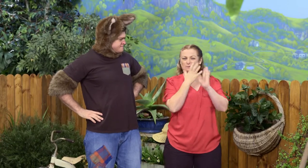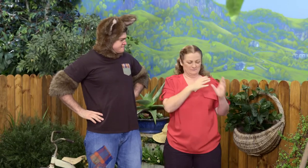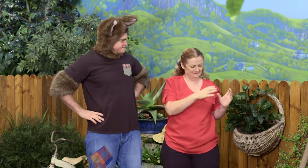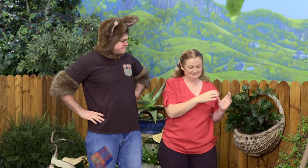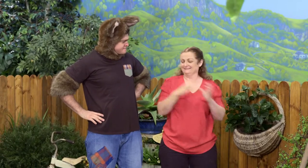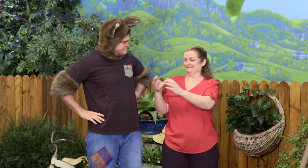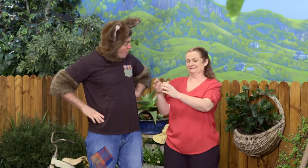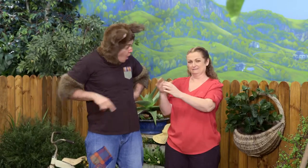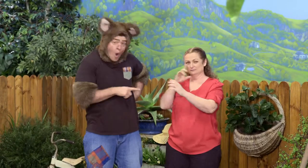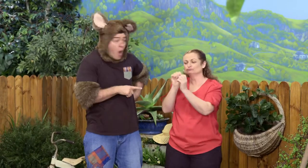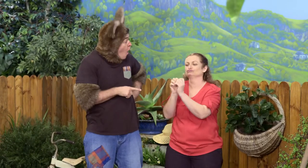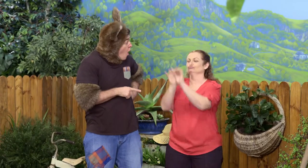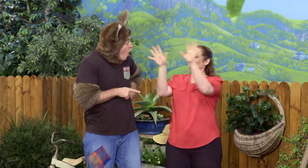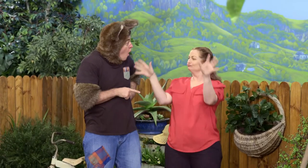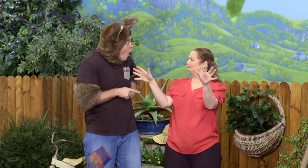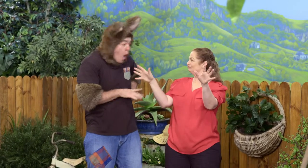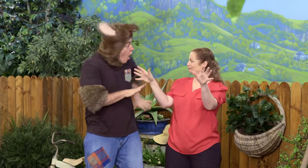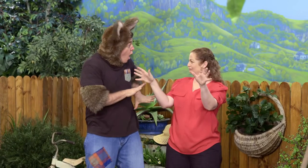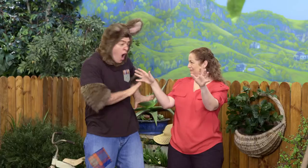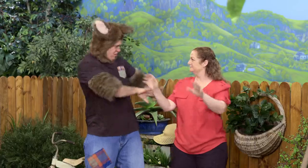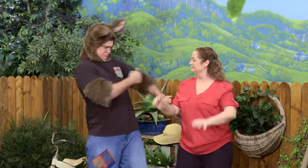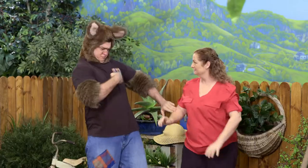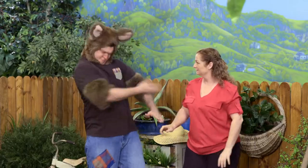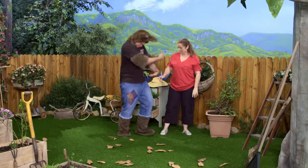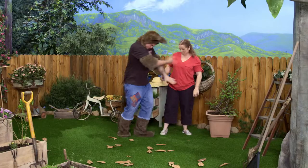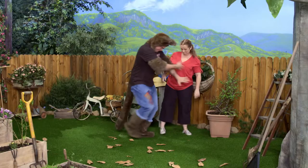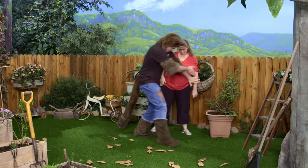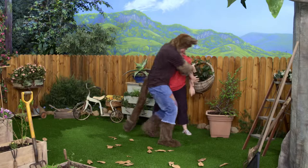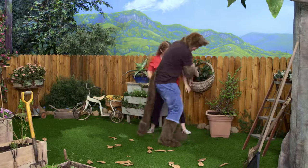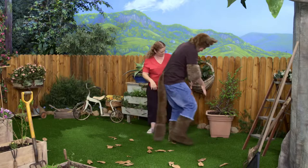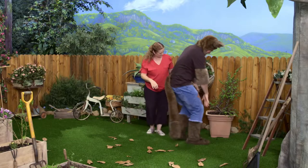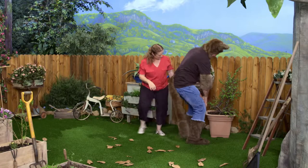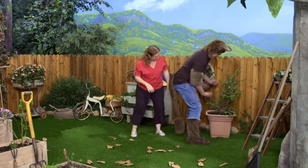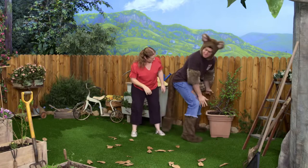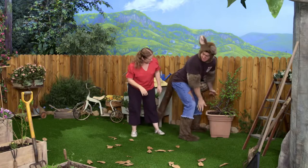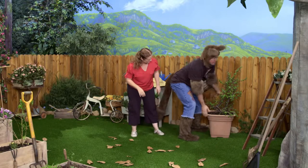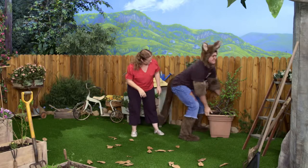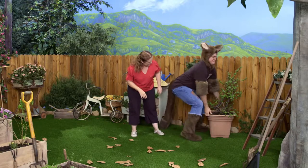so I need to move it away so the tree can grow better. Oh, that's alright. I can do it, Sally. Watch out.